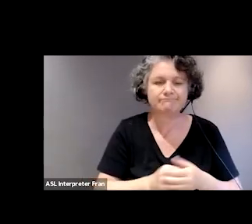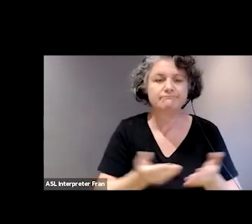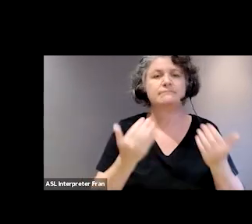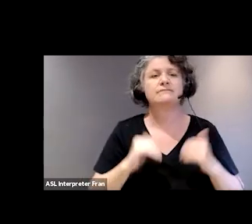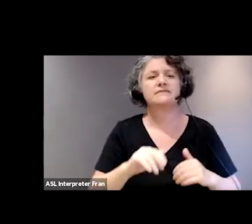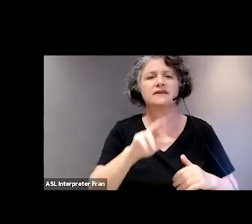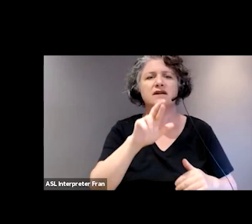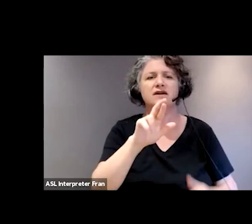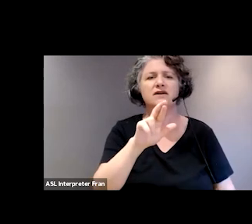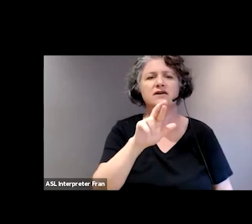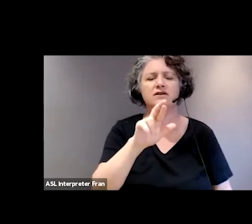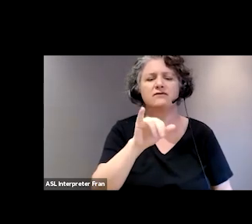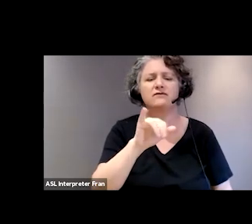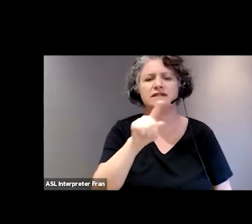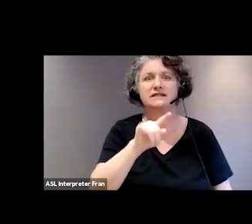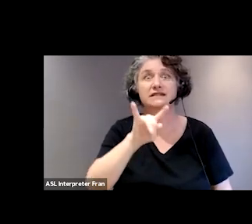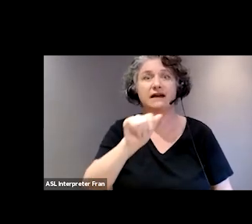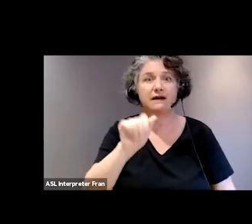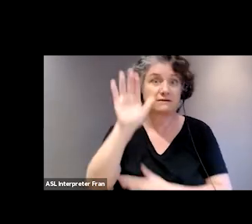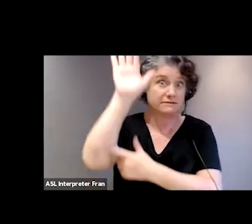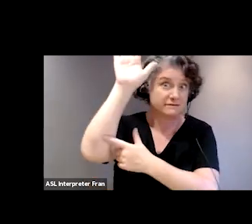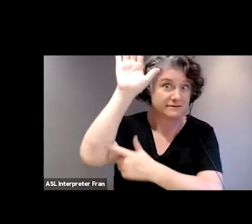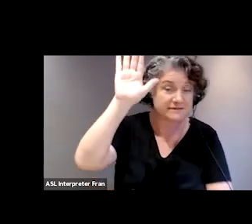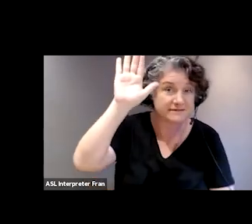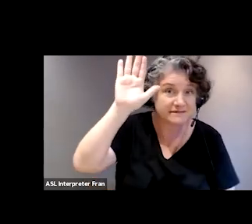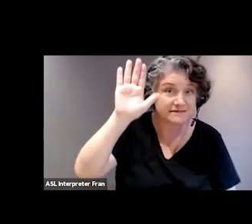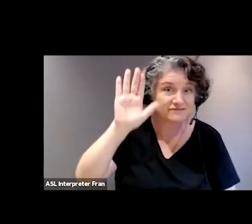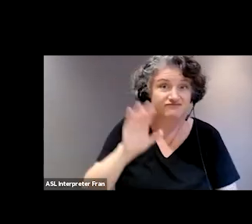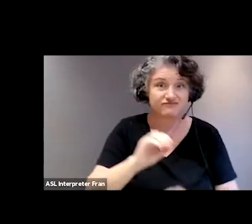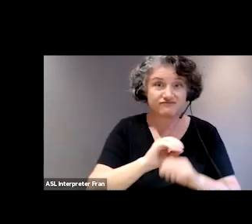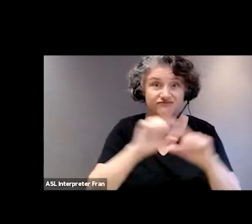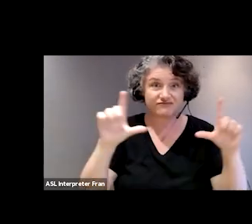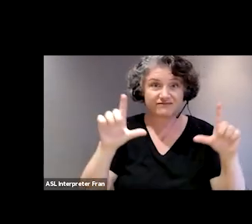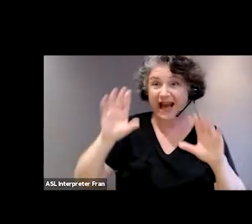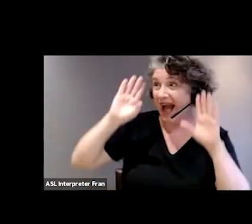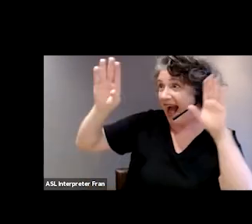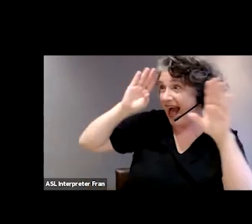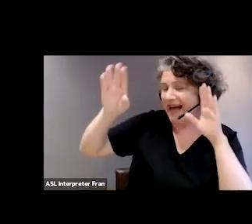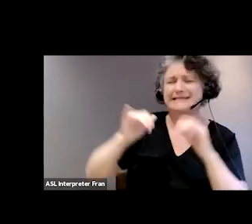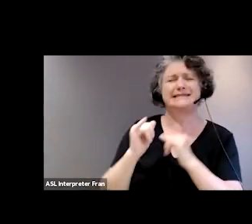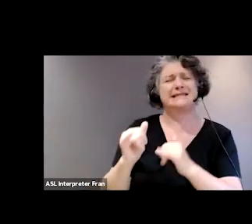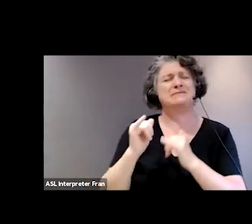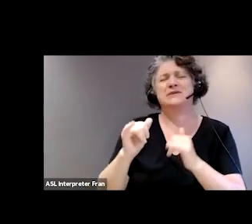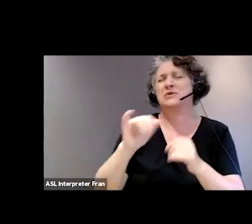the suggestion from Jess is may be connecting with access alliance is a place to start as well. They might have some other suggestions